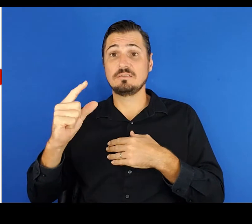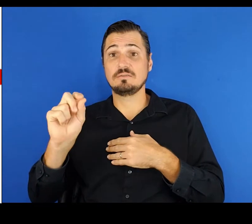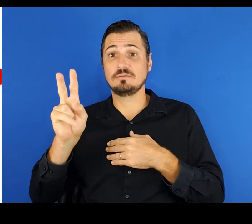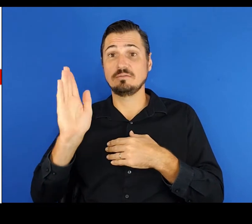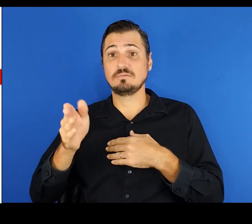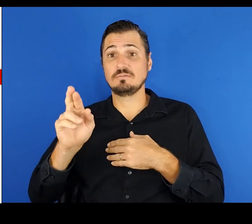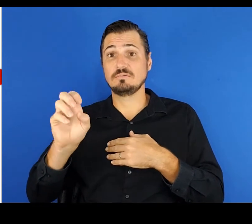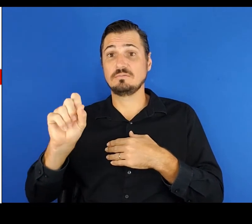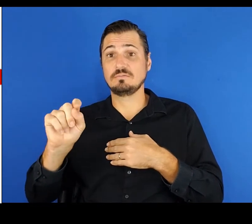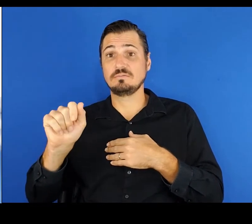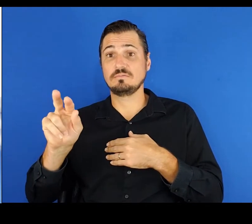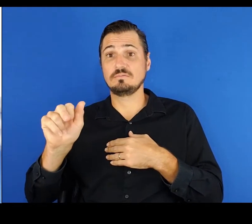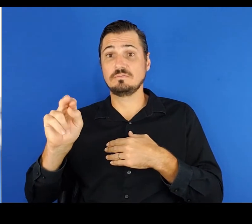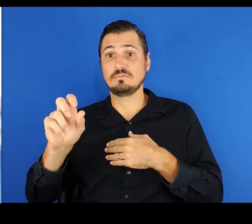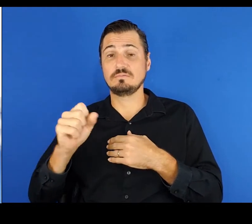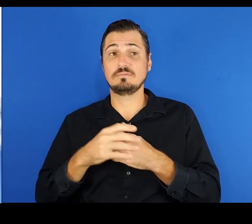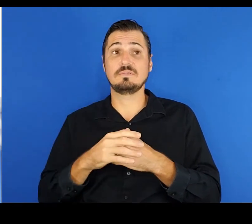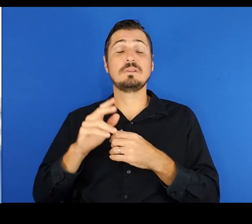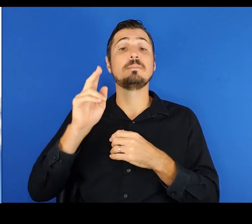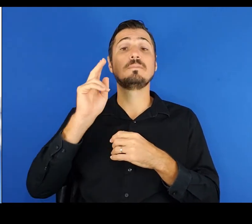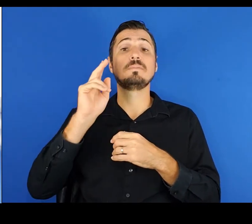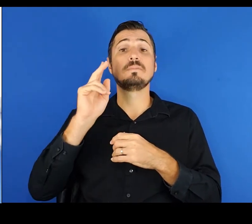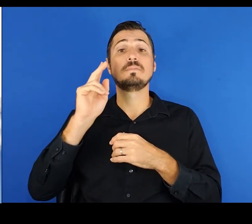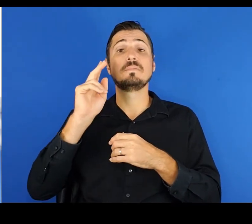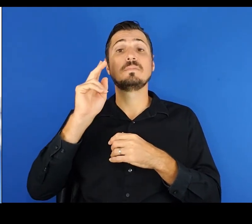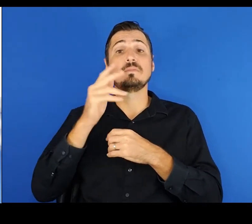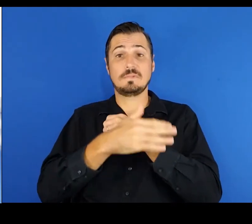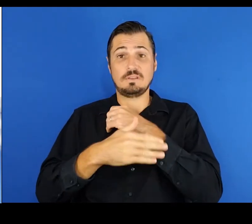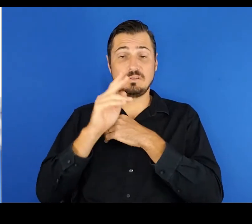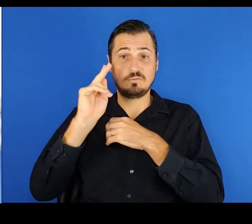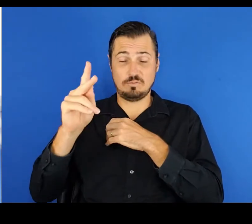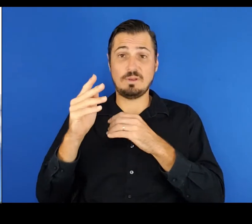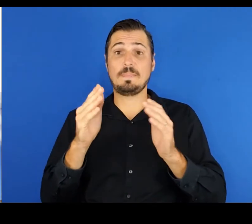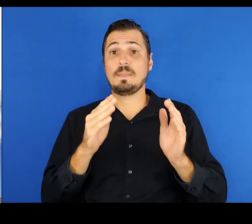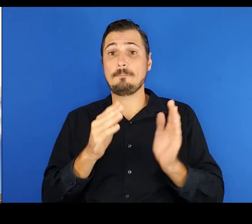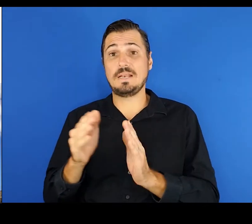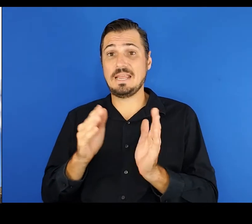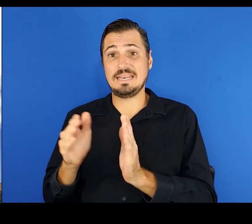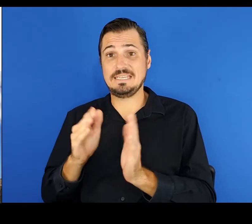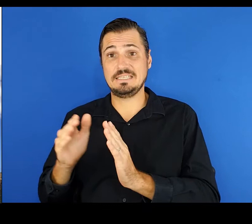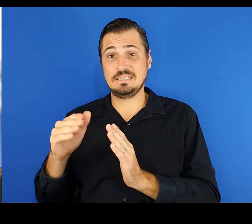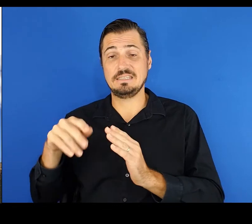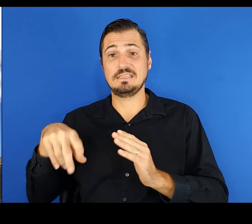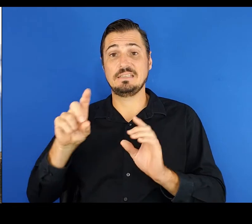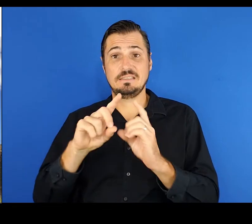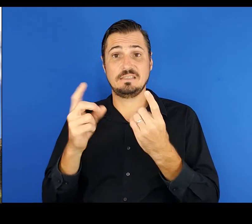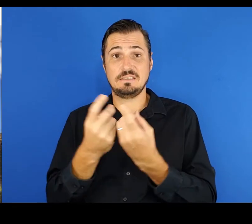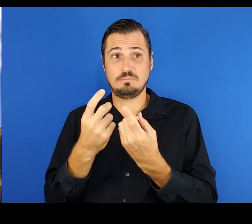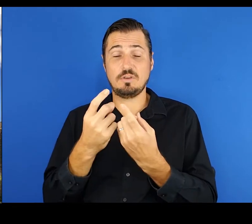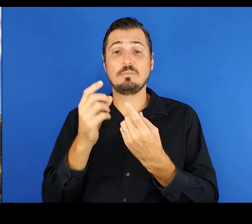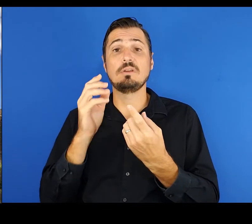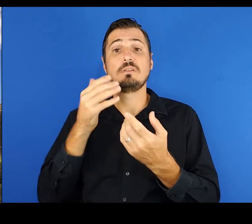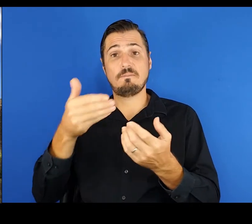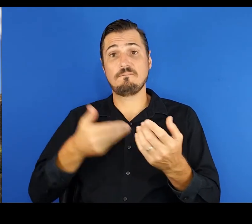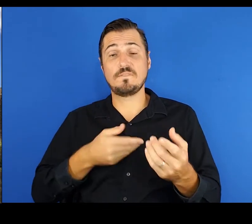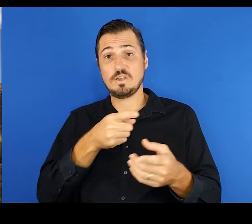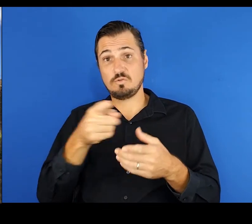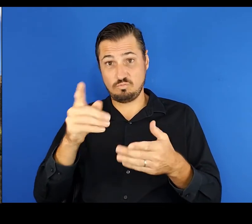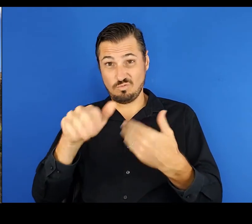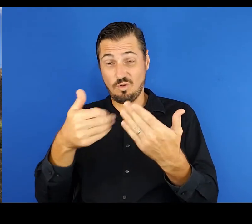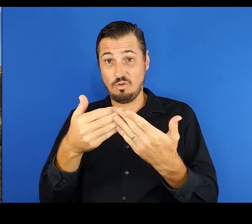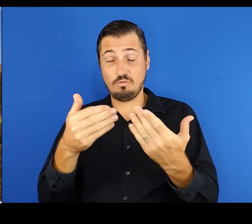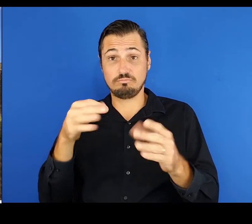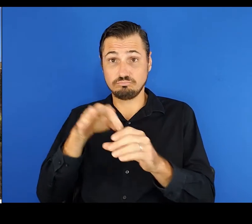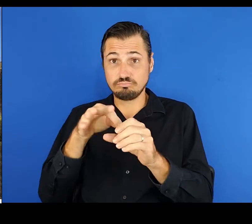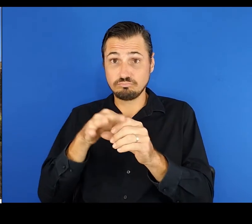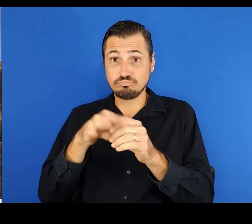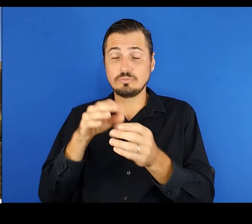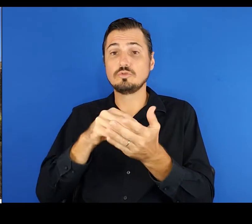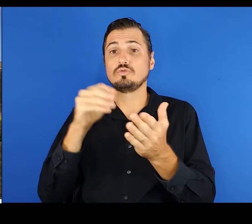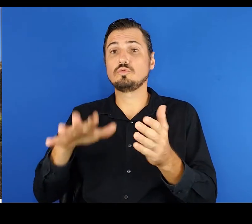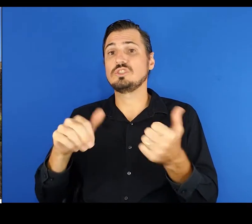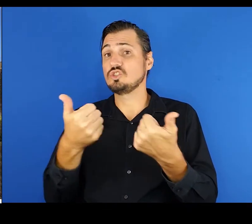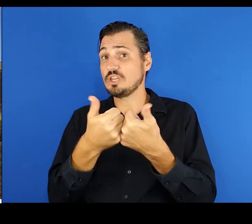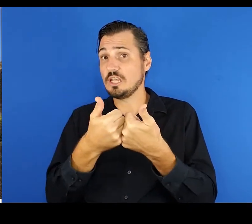The County of Kaua‘i Planning Department is inviting the community to vote in the Waimea 400 Student Design Challenge, from May 6 to 14